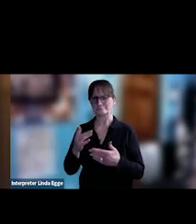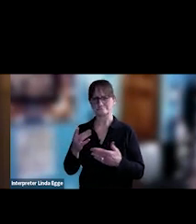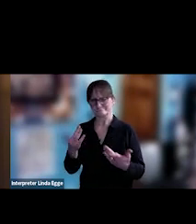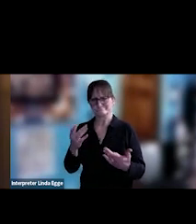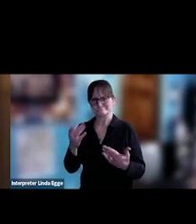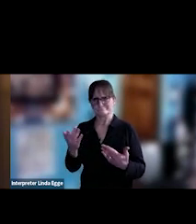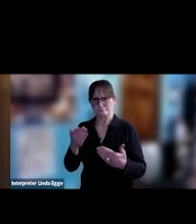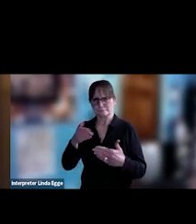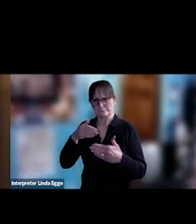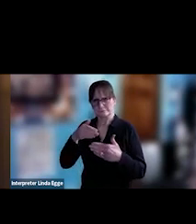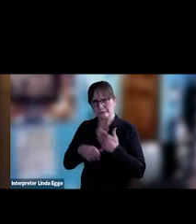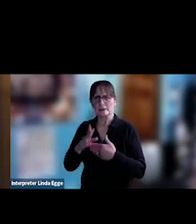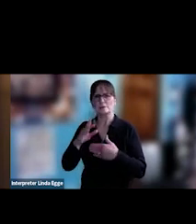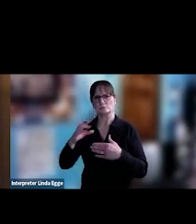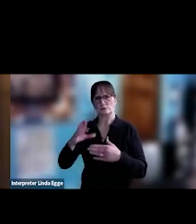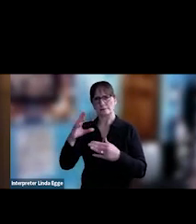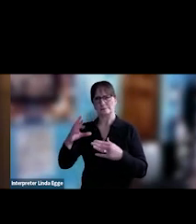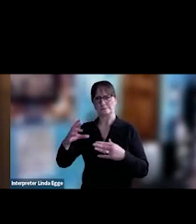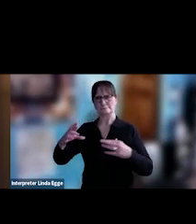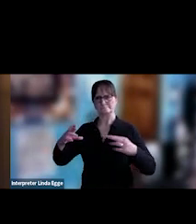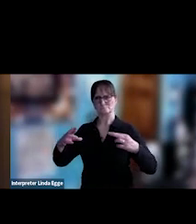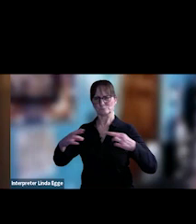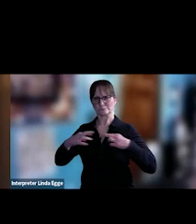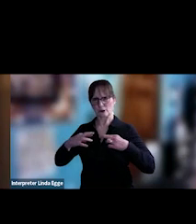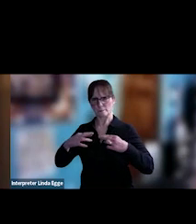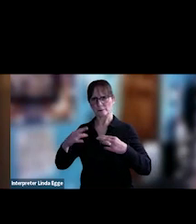to get your retirement application filed with the agency.